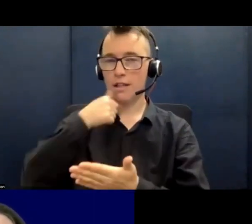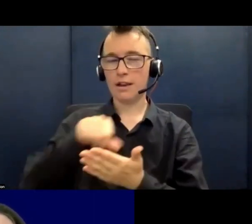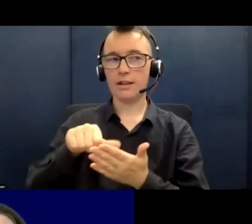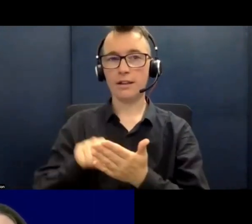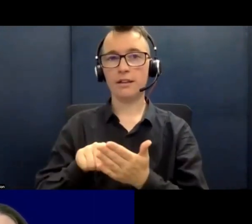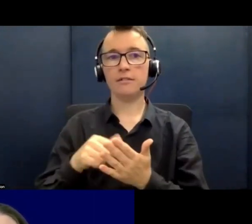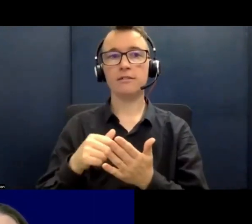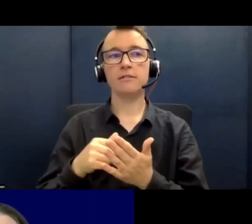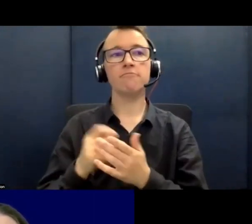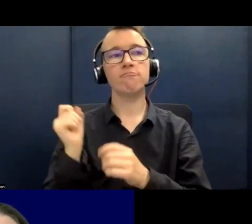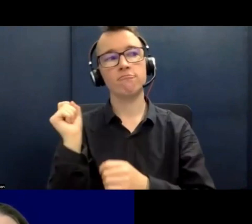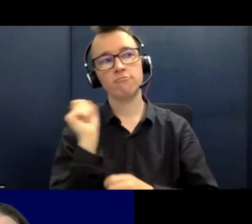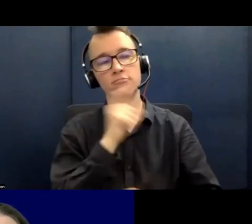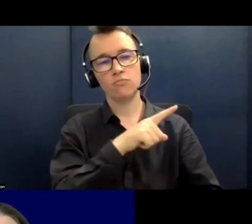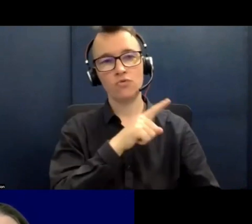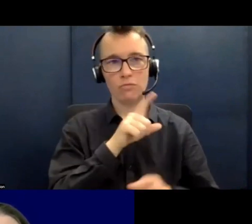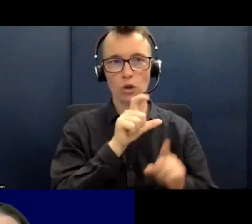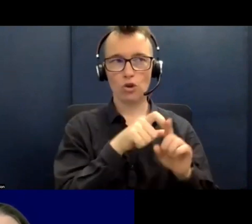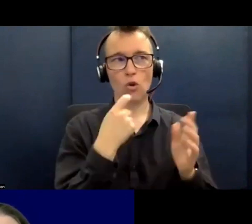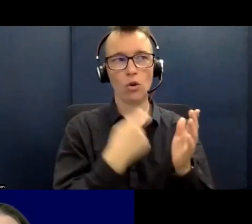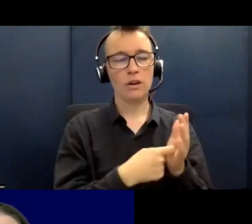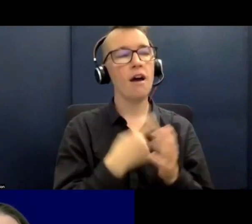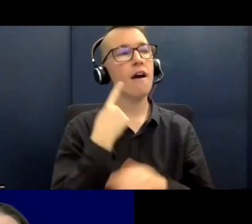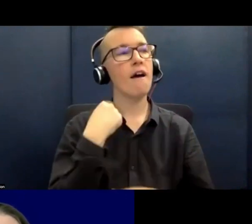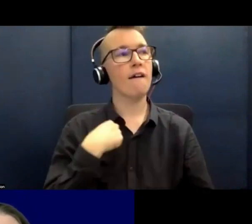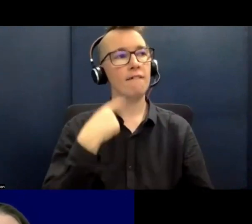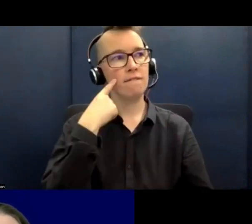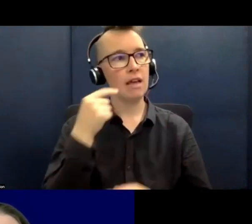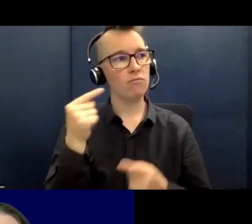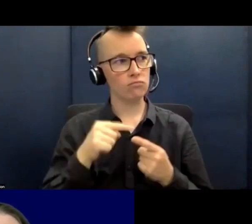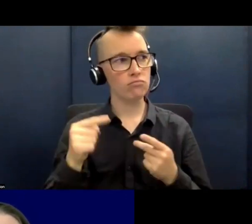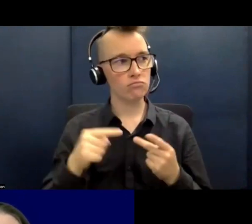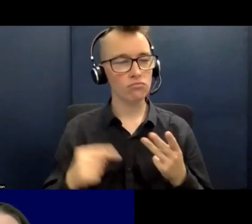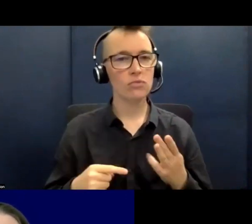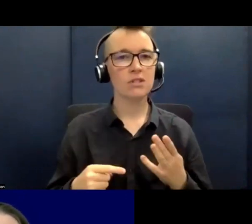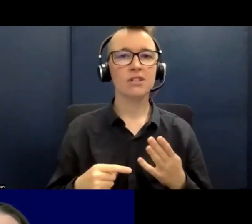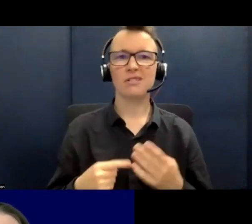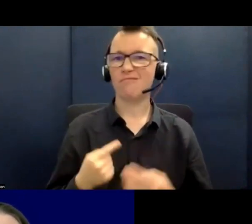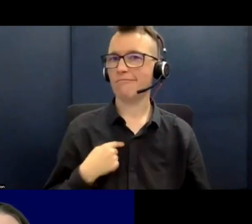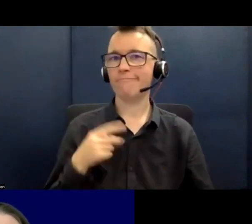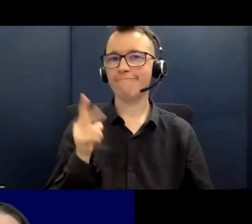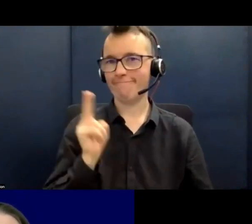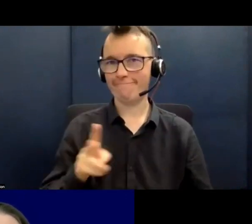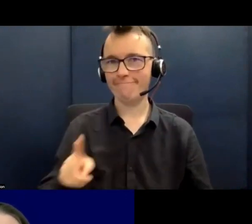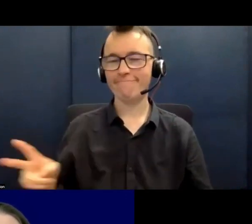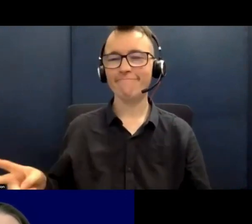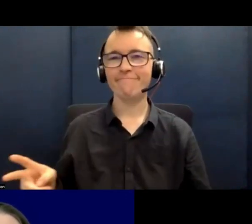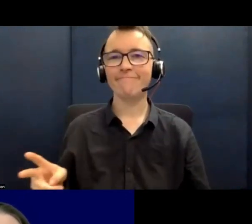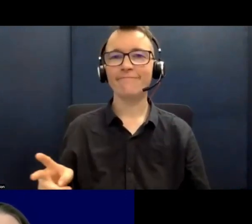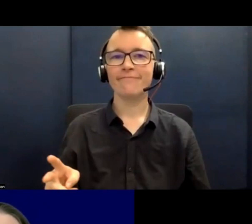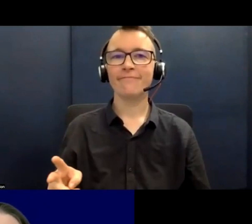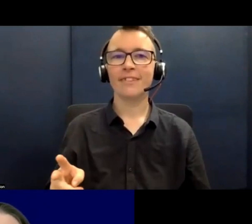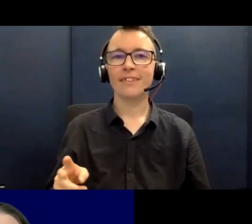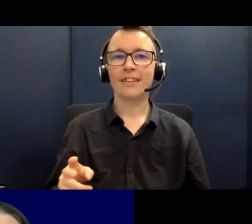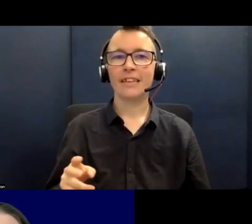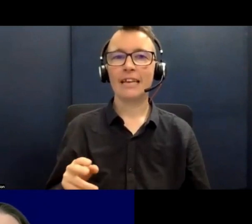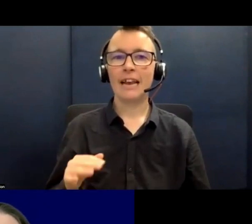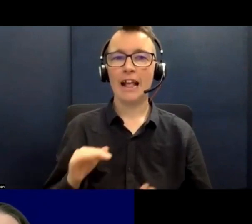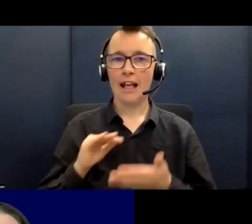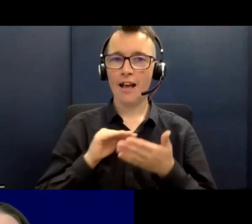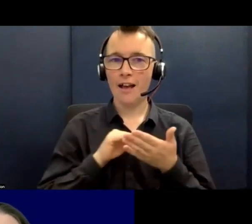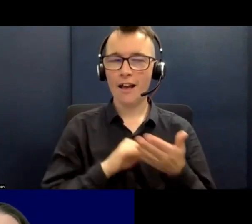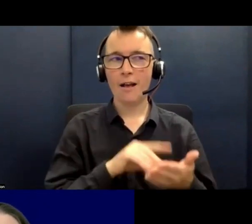that's something that I commonly do, is to help them see that there is a different